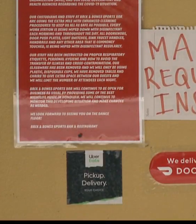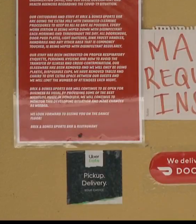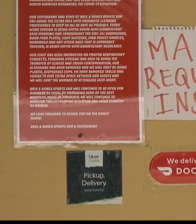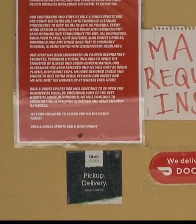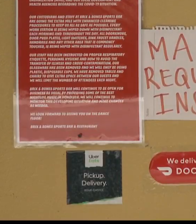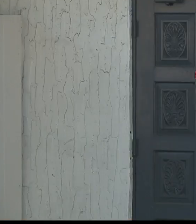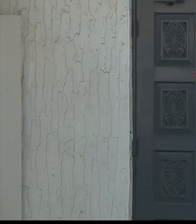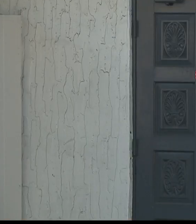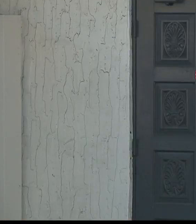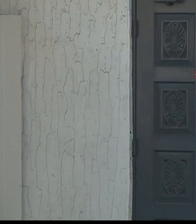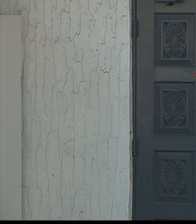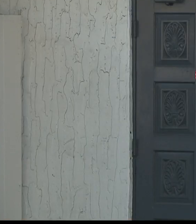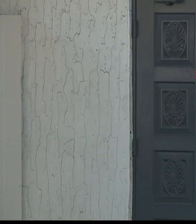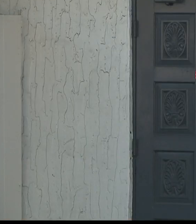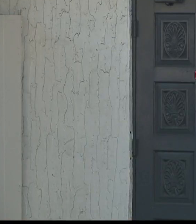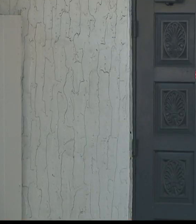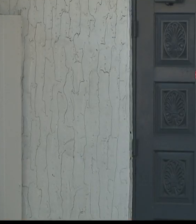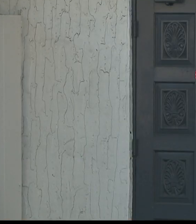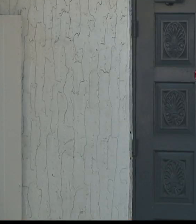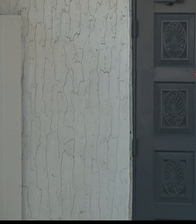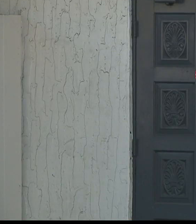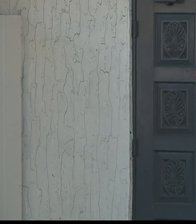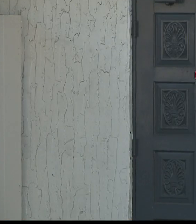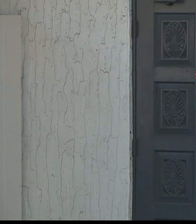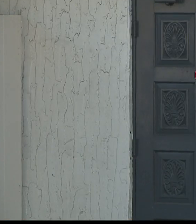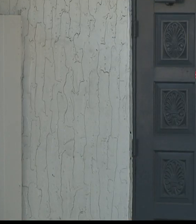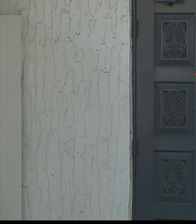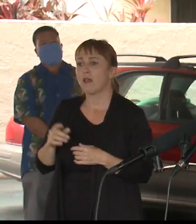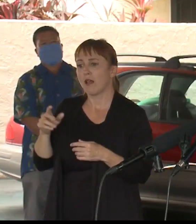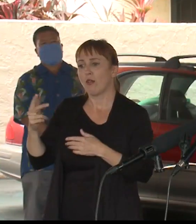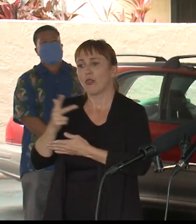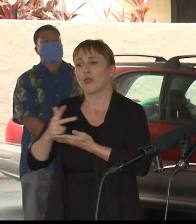"IT WILL GIVE US ENOUGH TIME WORKING WITH OUR LIQUOR INSPECTORS TO BEEF UP ABILITY TO INSPECT BARS." ALTHOUGH SOME BUSINESS OWNERS